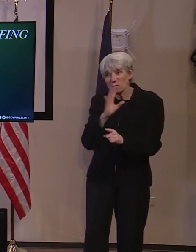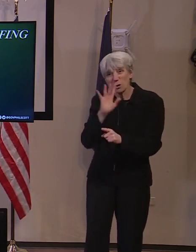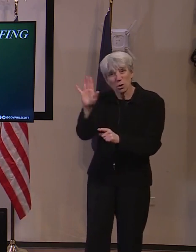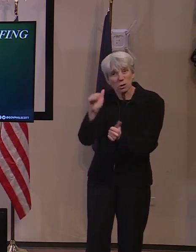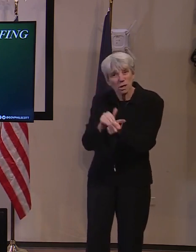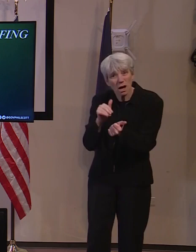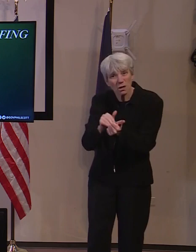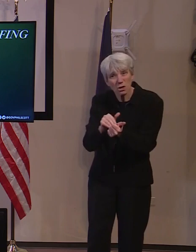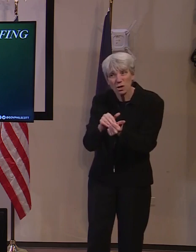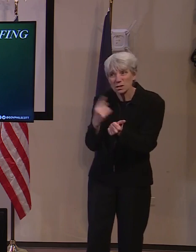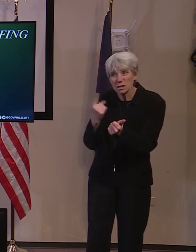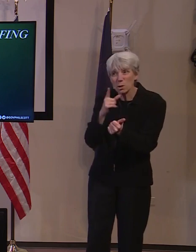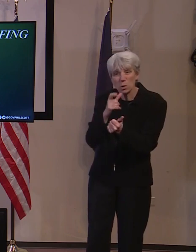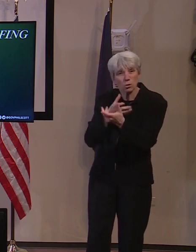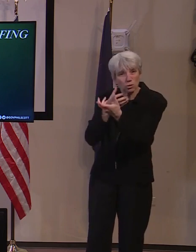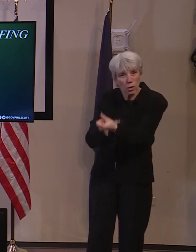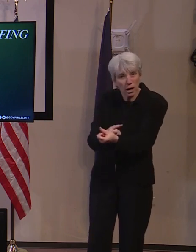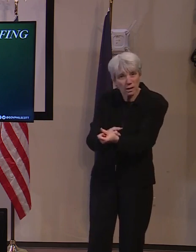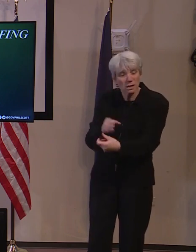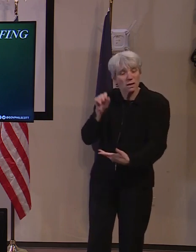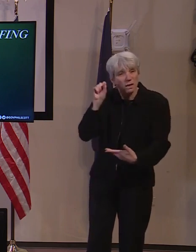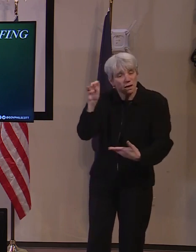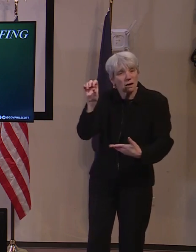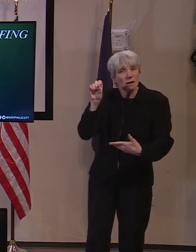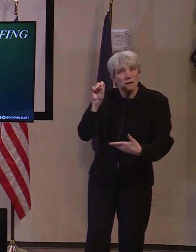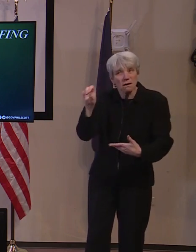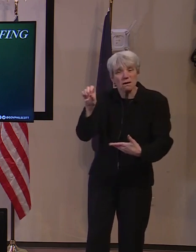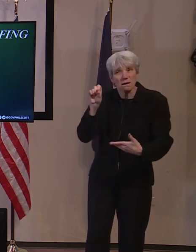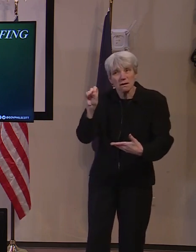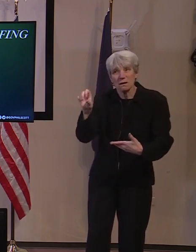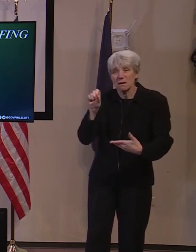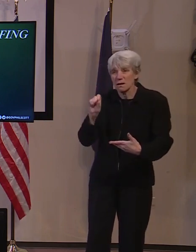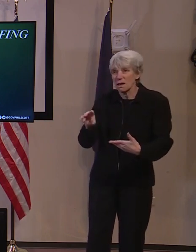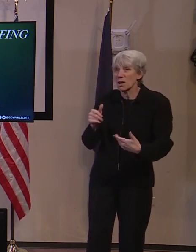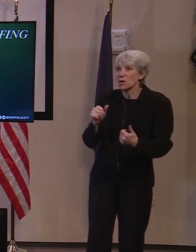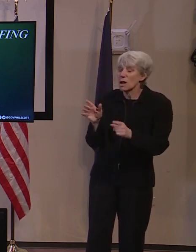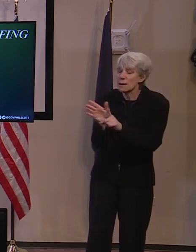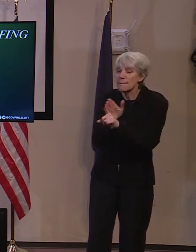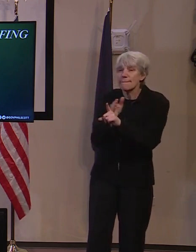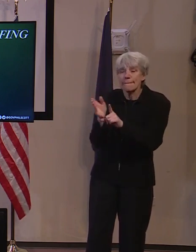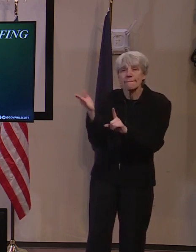These are always we can influence our friends and loved ones without blaming or shaming.